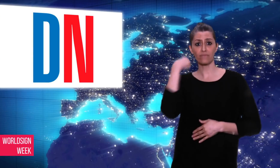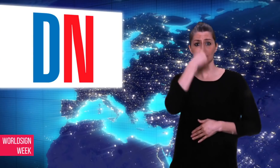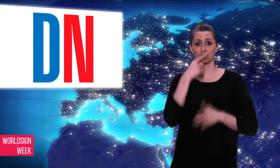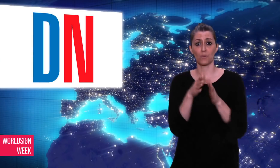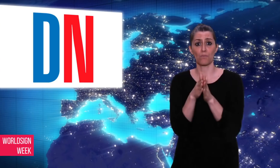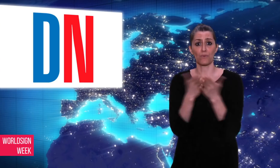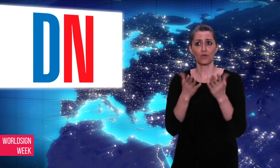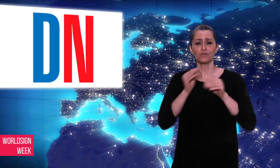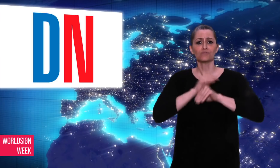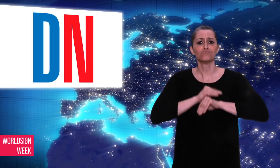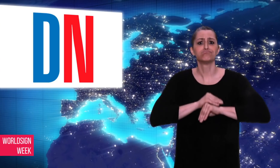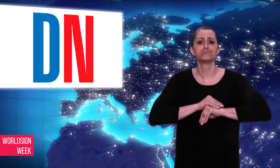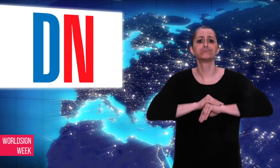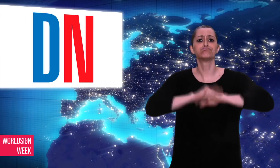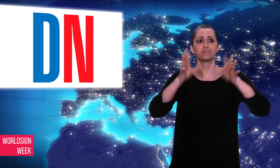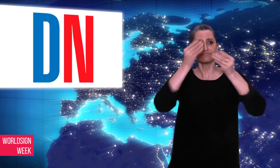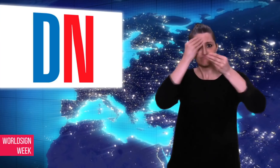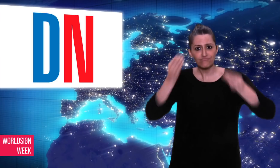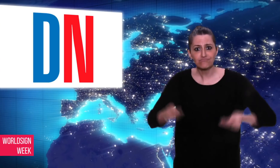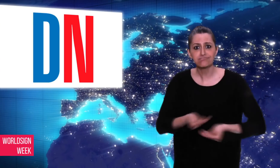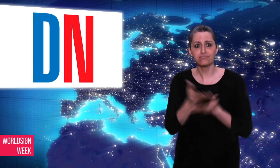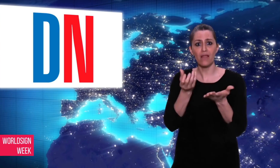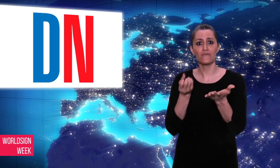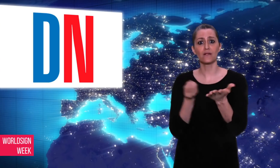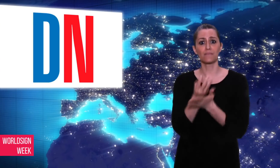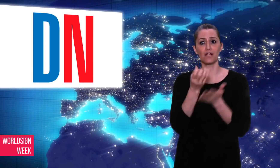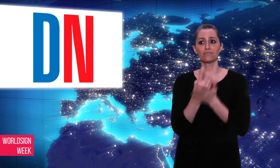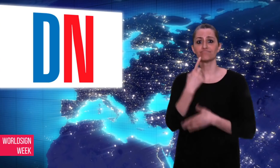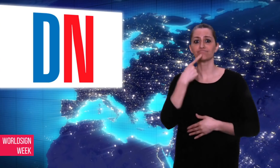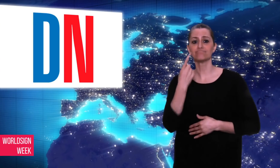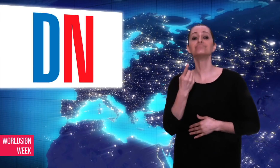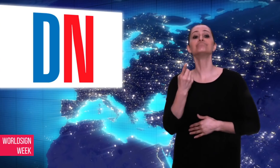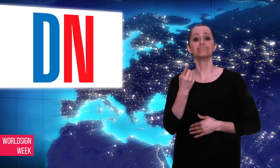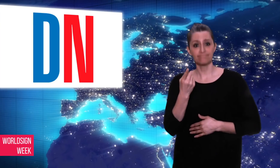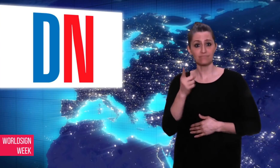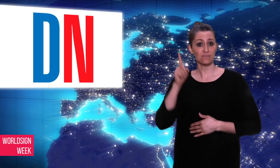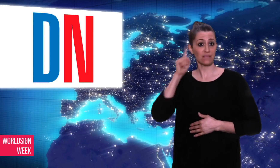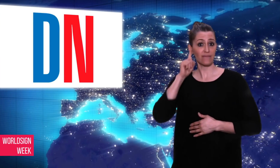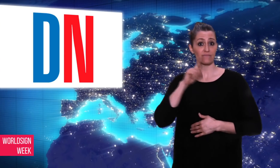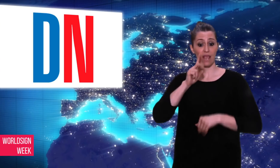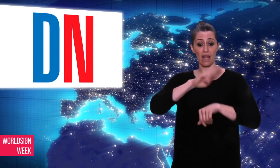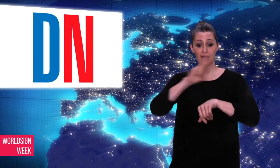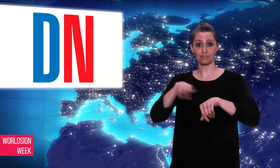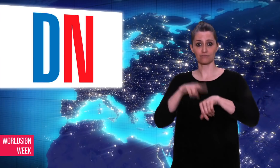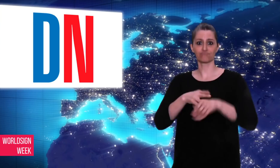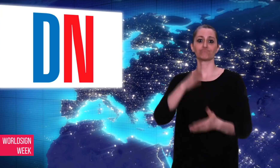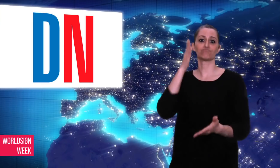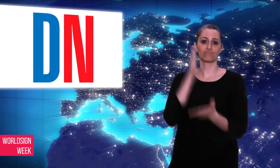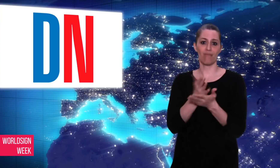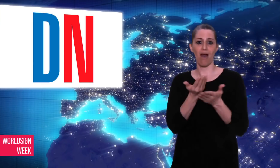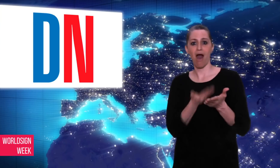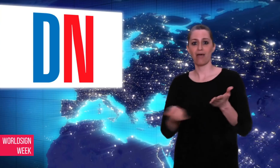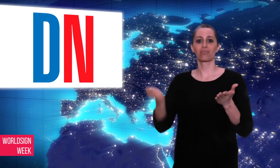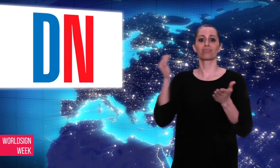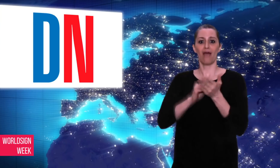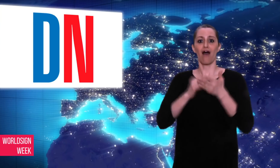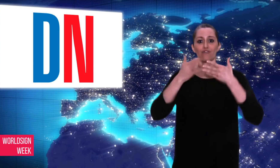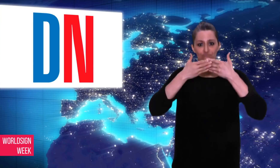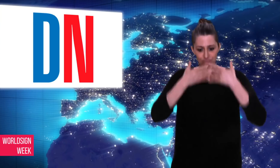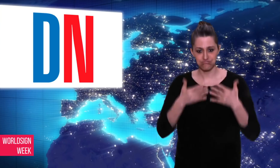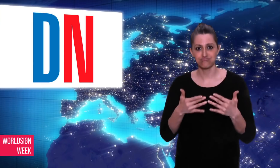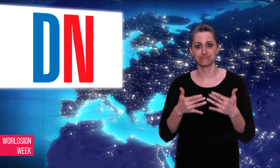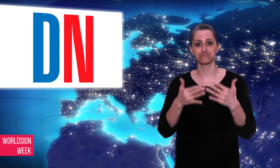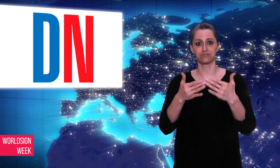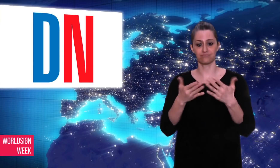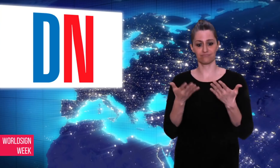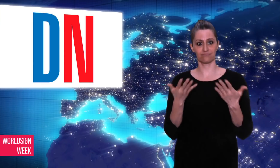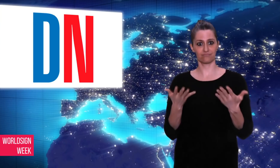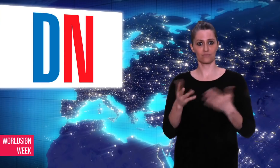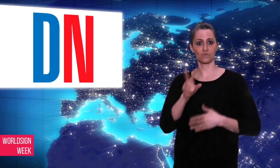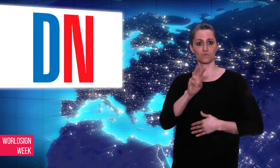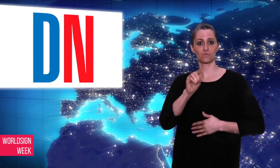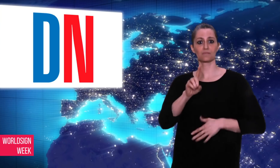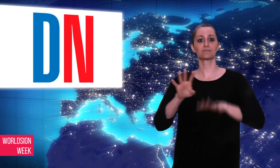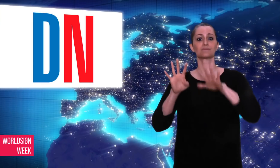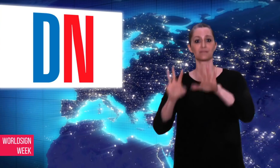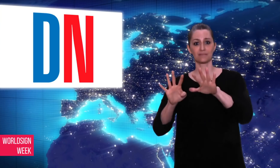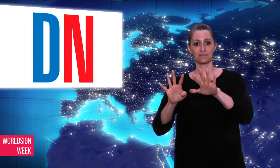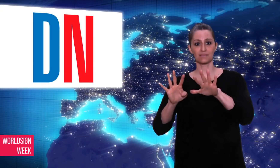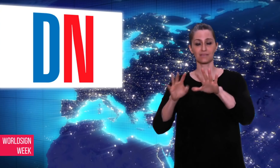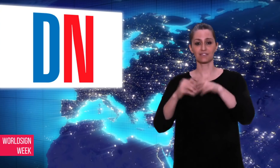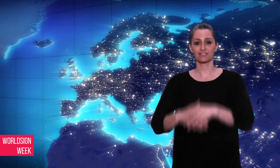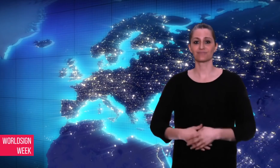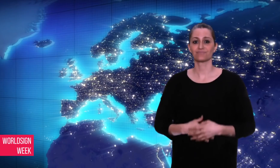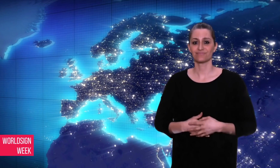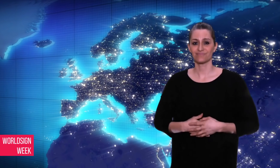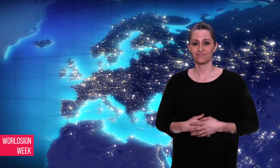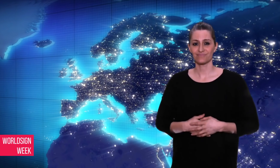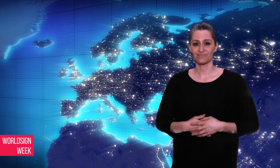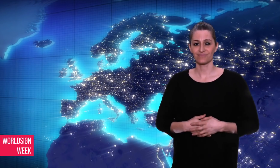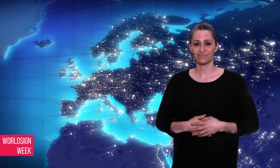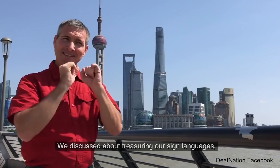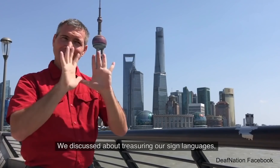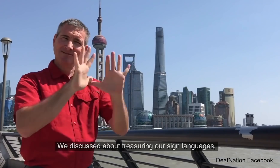China announcing the return of DeafNation in 2019.